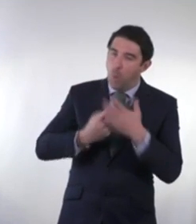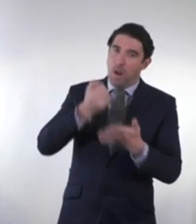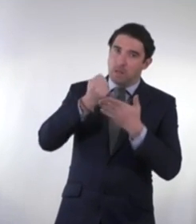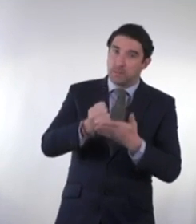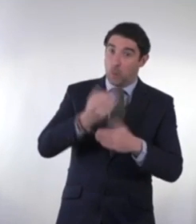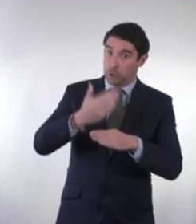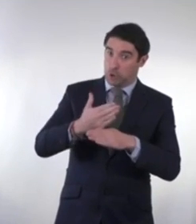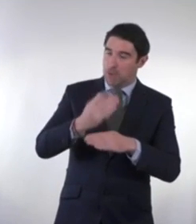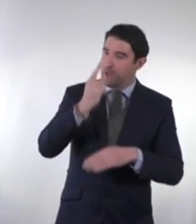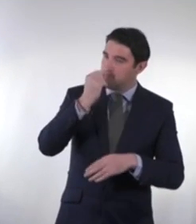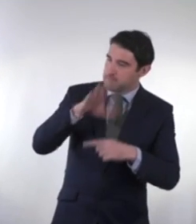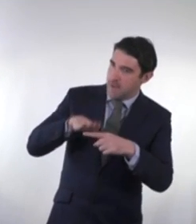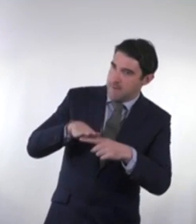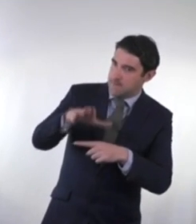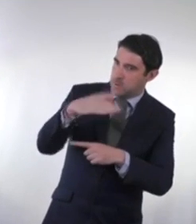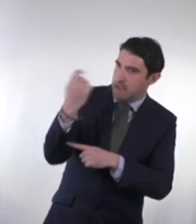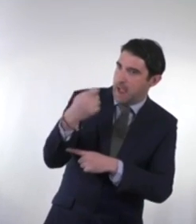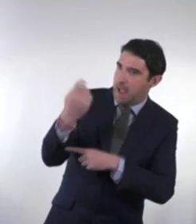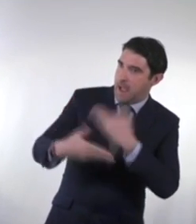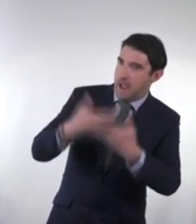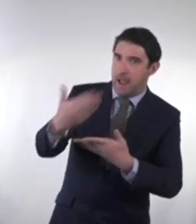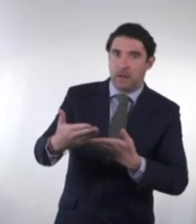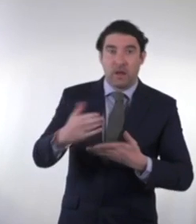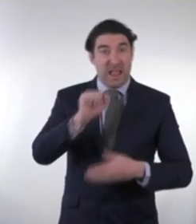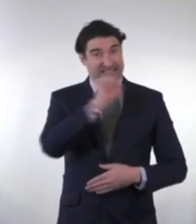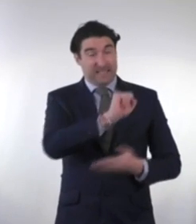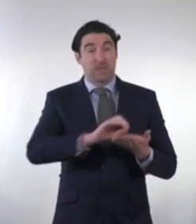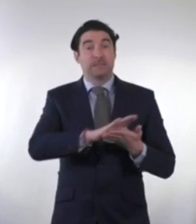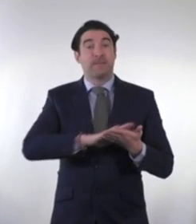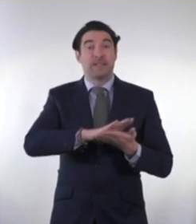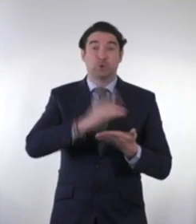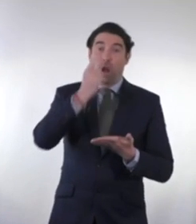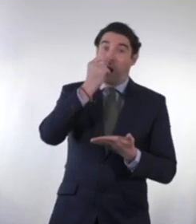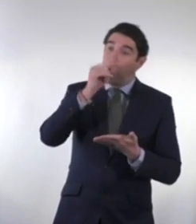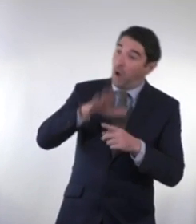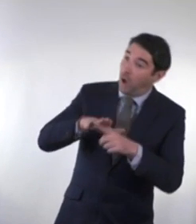has said, alas, we cannot save every job, but we have the kickstart funds, with £2